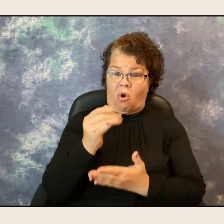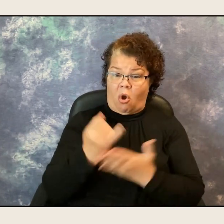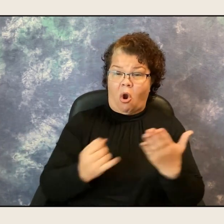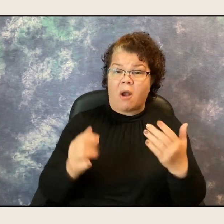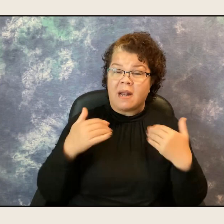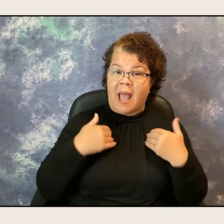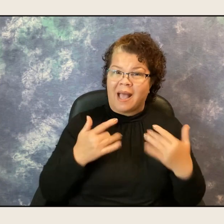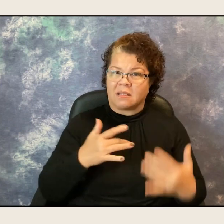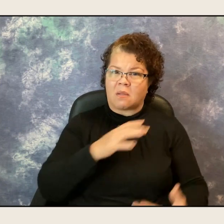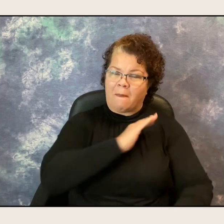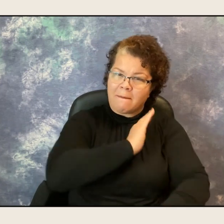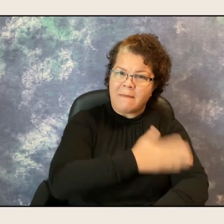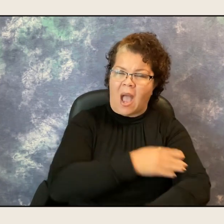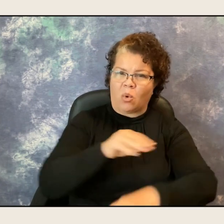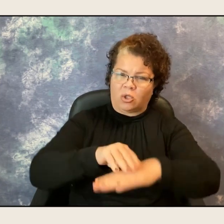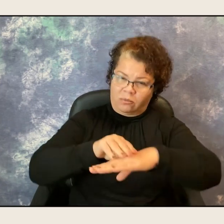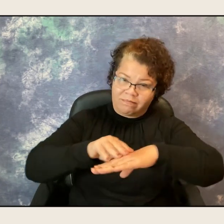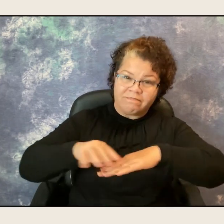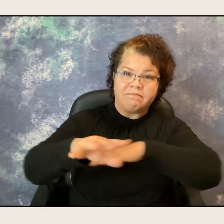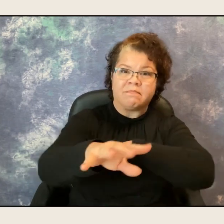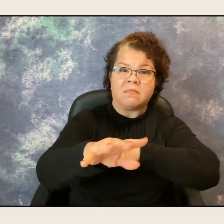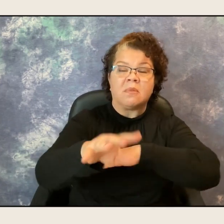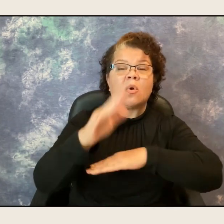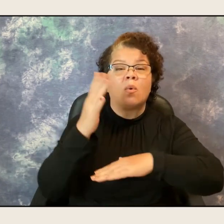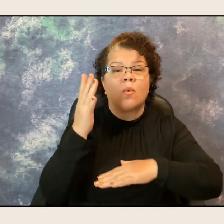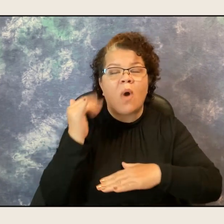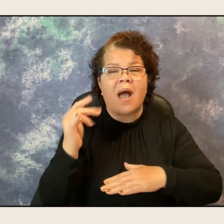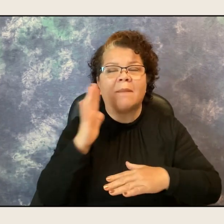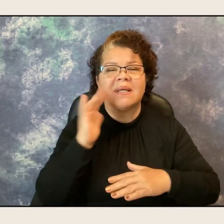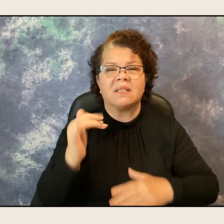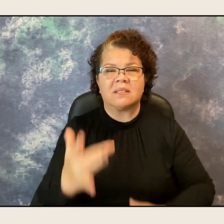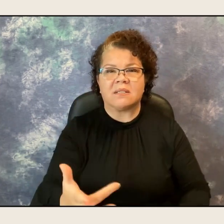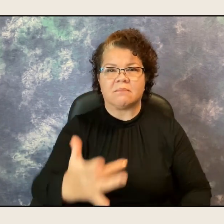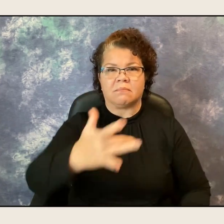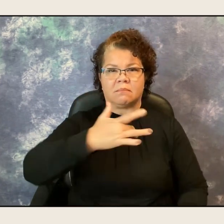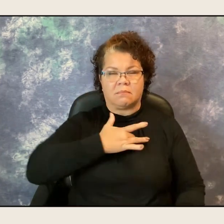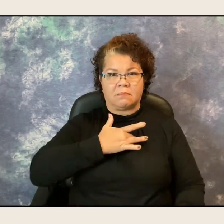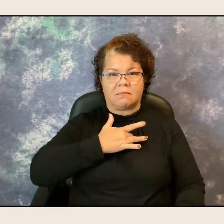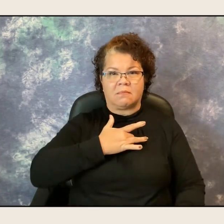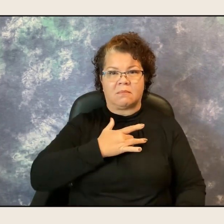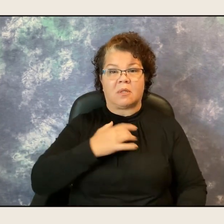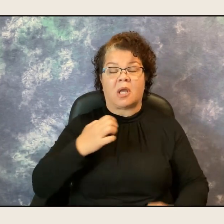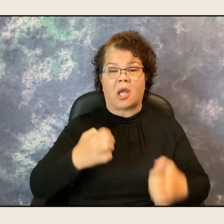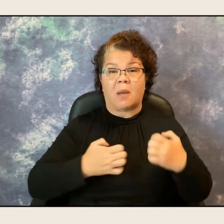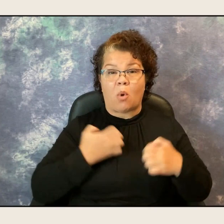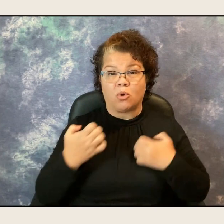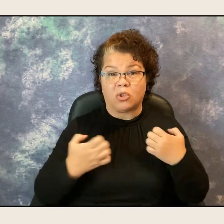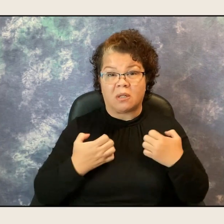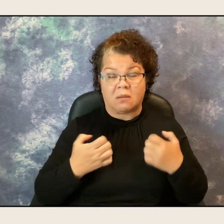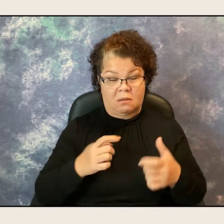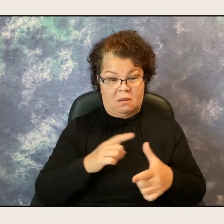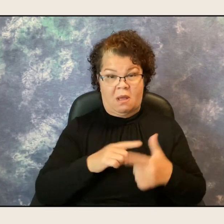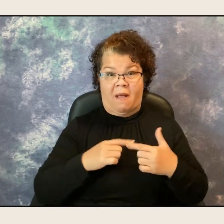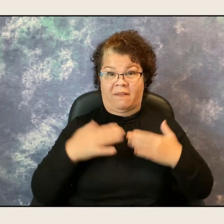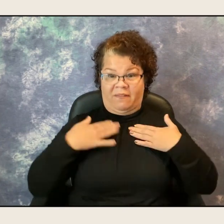It reaches us physically and emotionally and communally, where we really live.